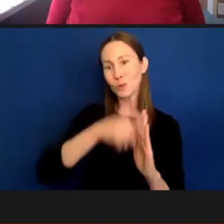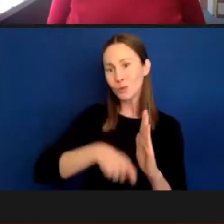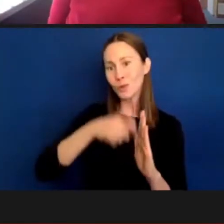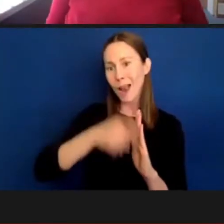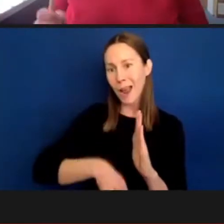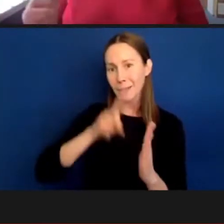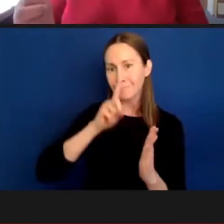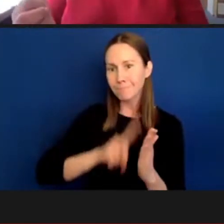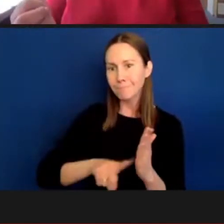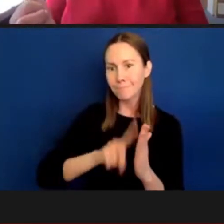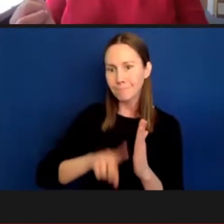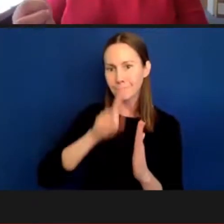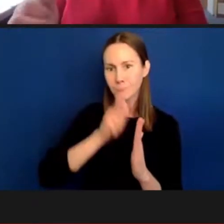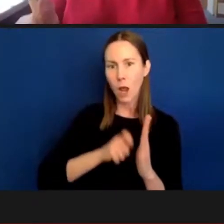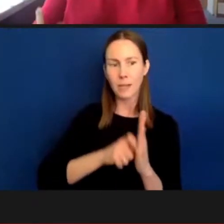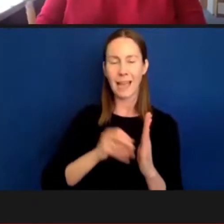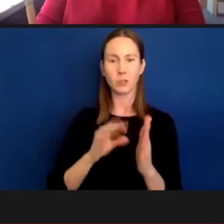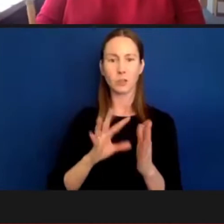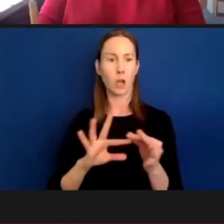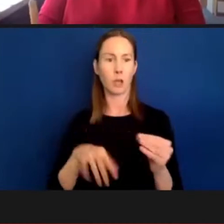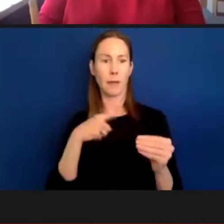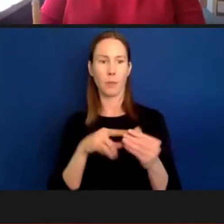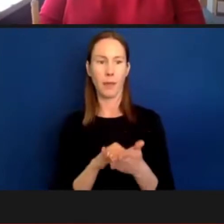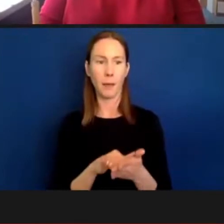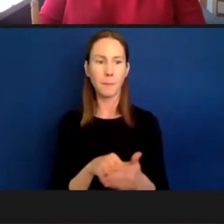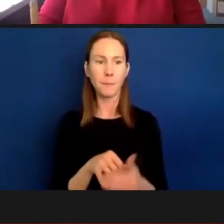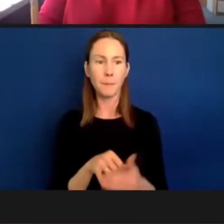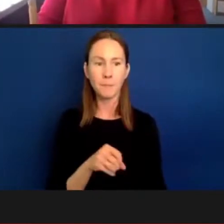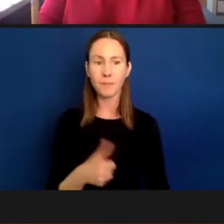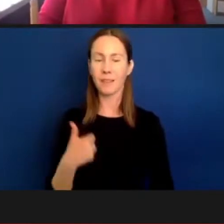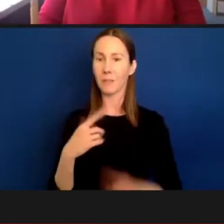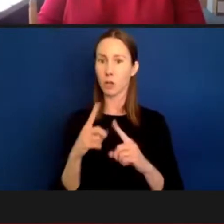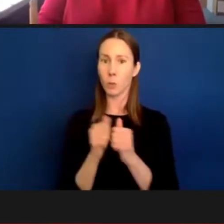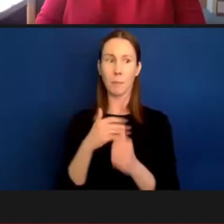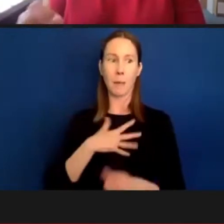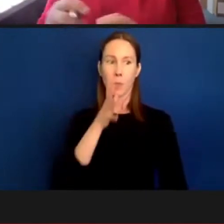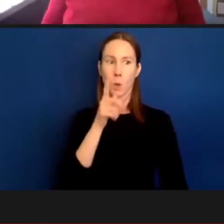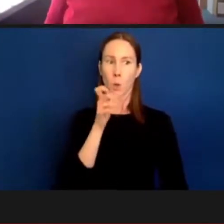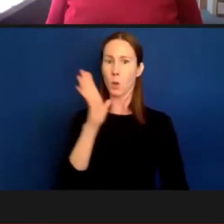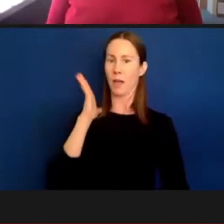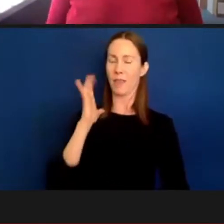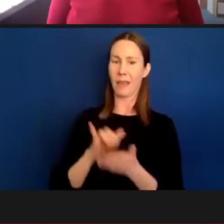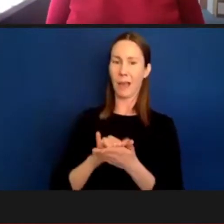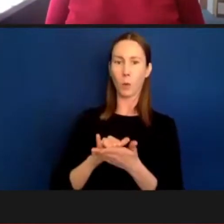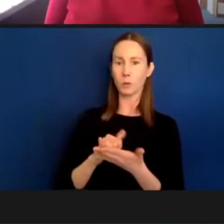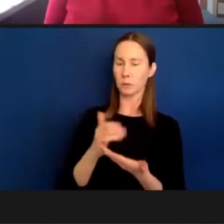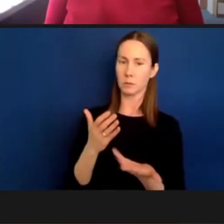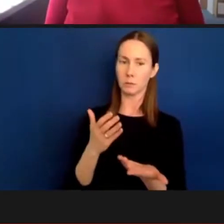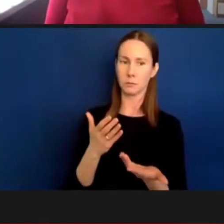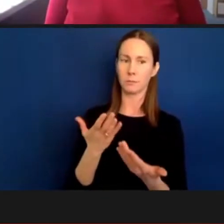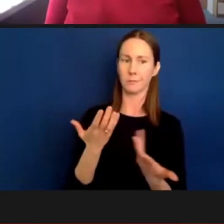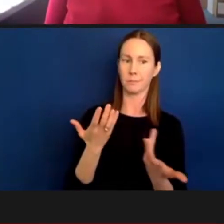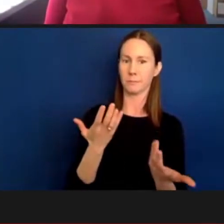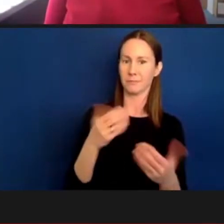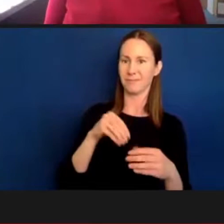And I had a conversation with my mother, who by then was in her 80's born and bred in Columbus, Ohio.